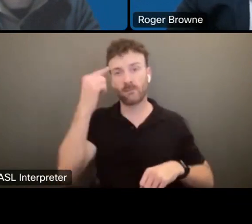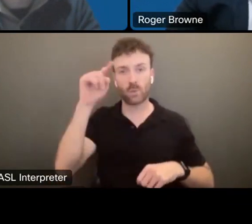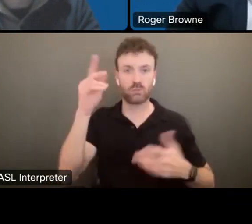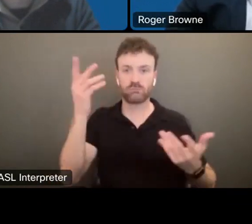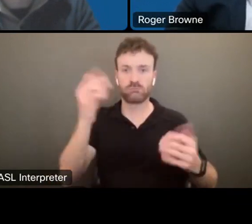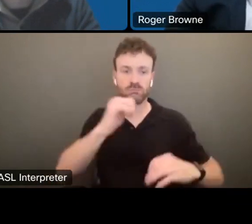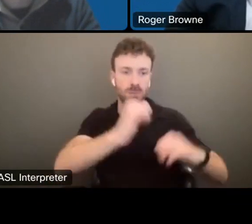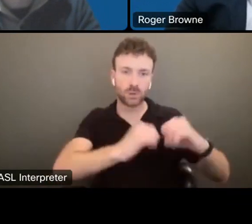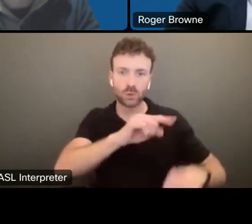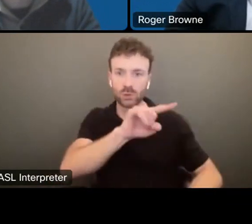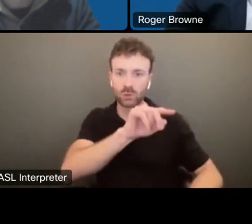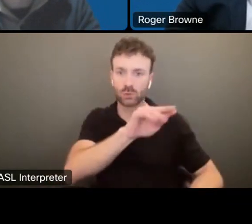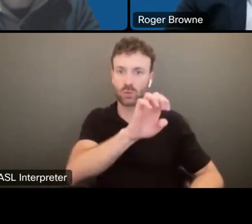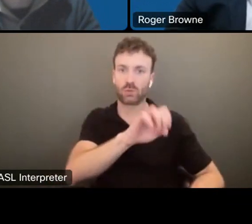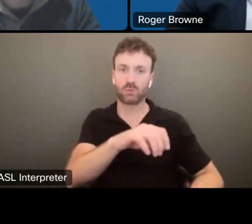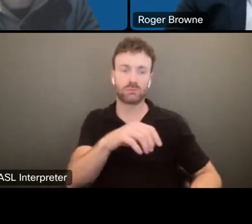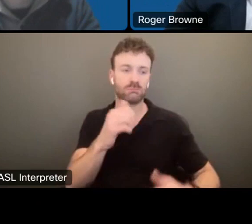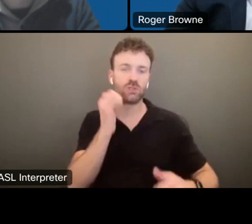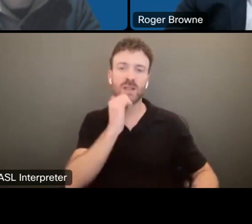zones just to help with the day-to-day surprises.